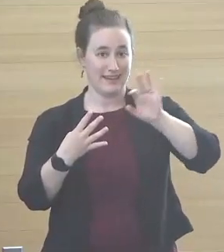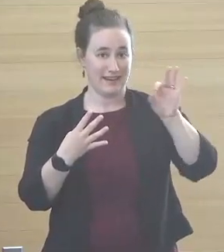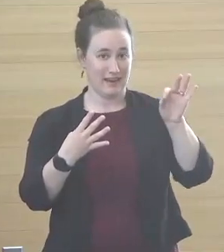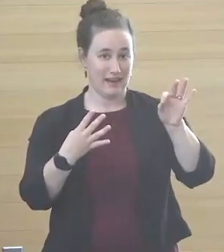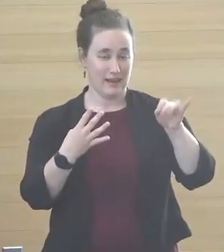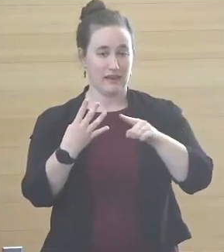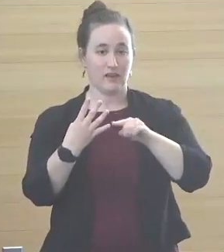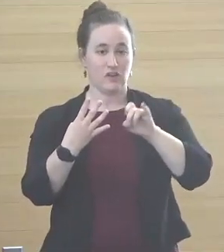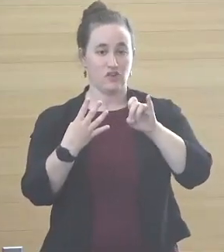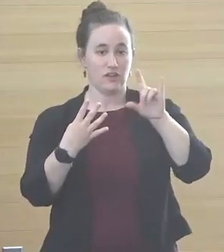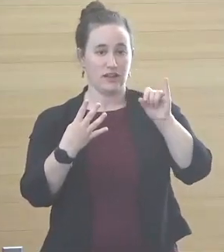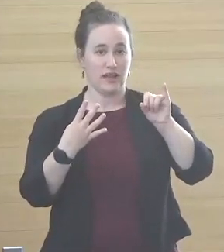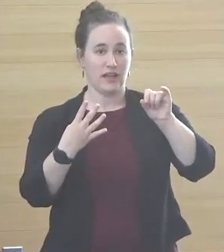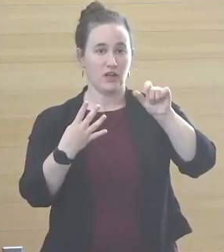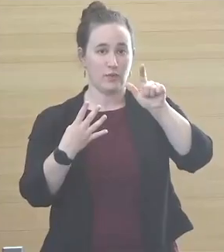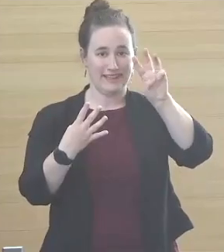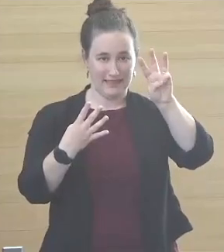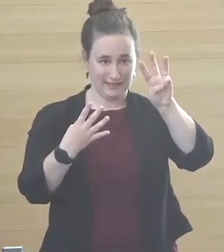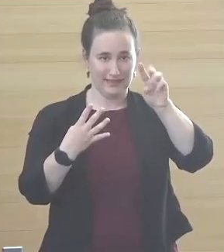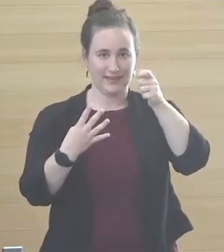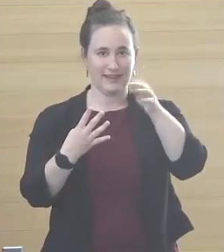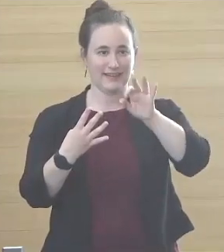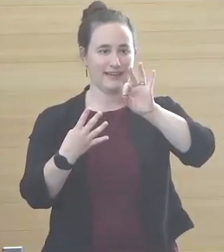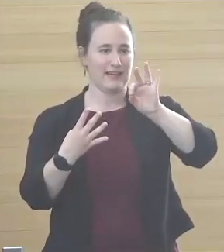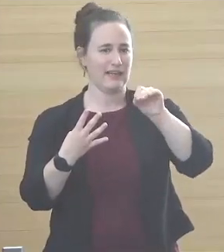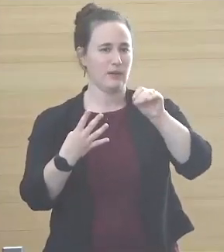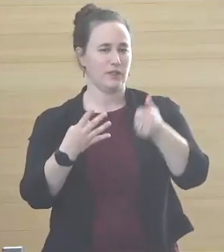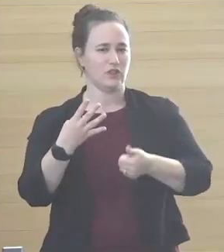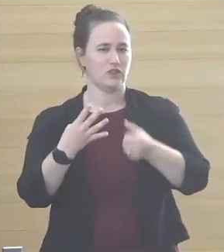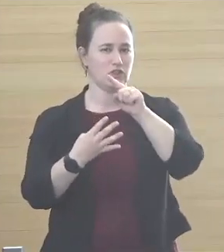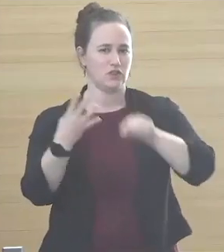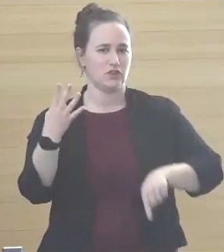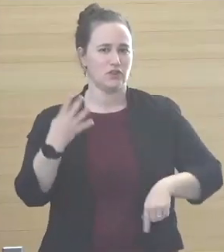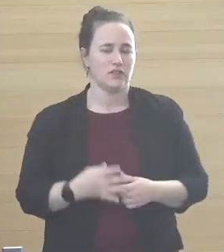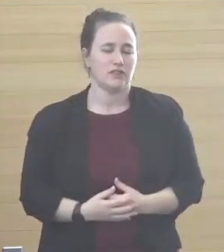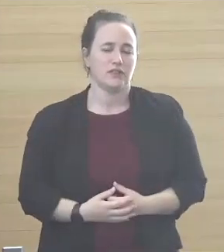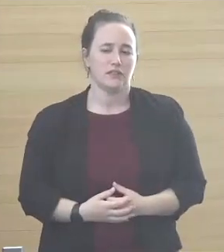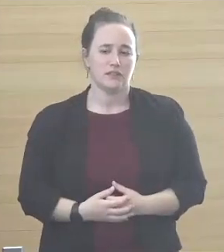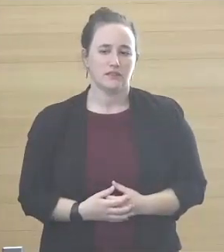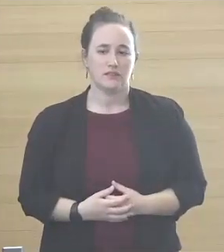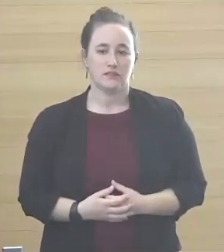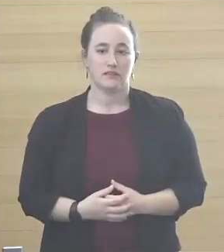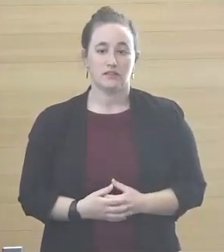July 26, 1990. Drum roll... What's the answer?